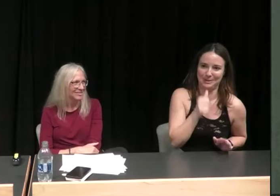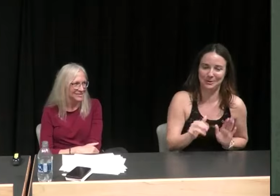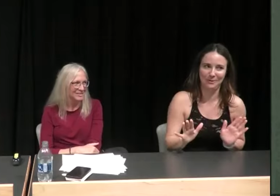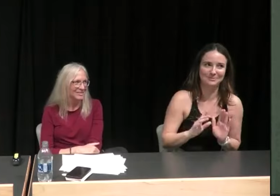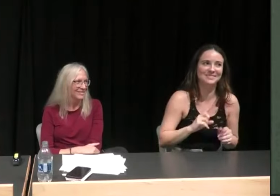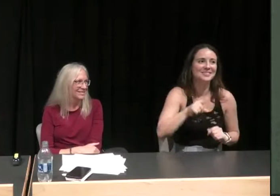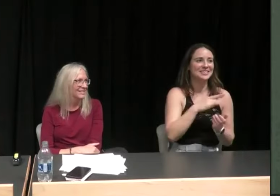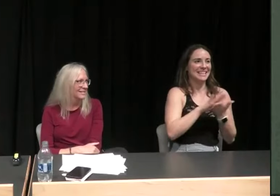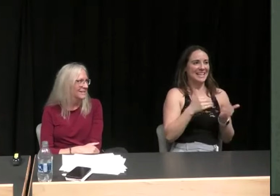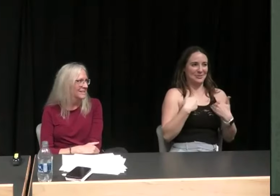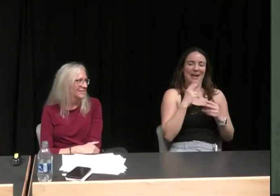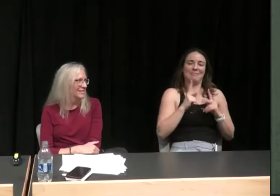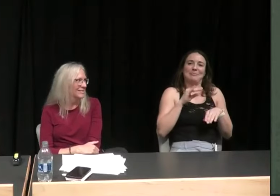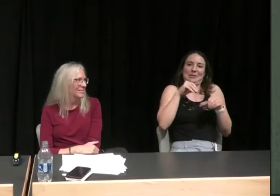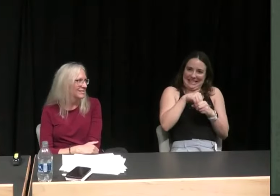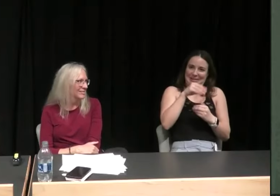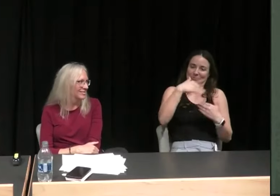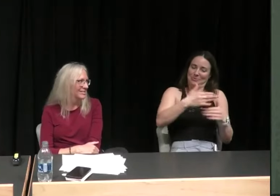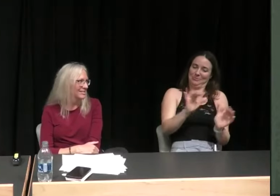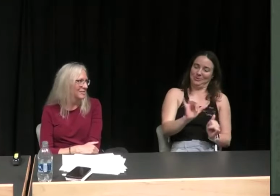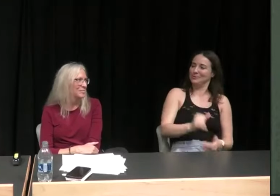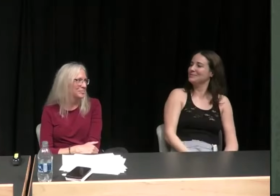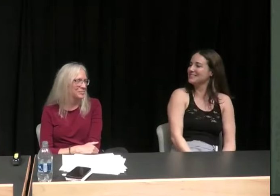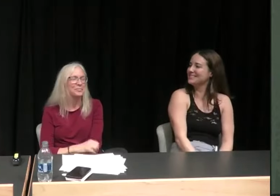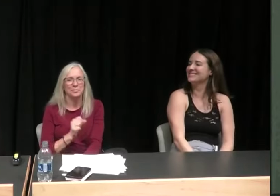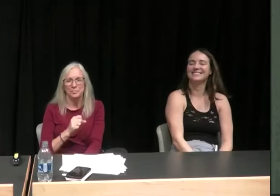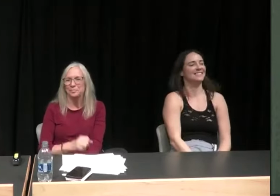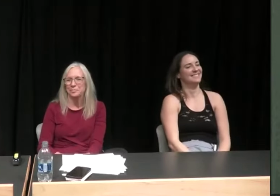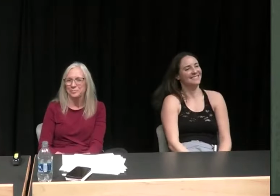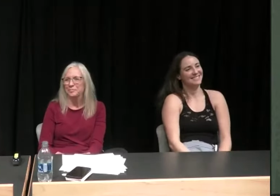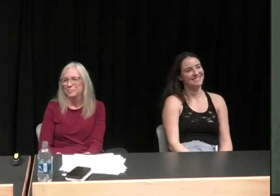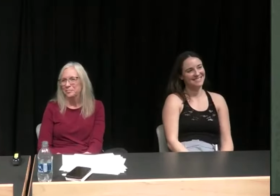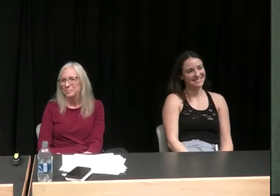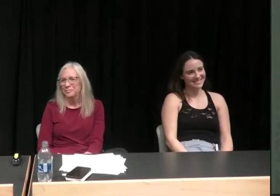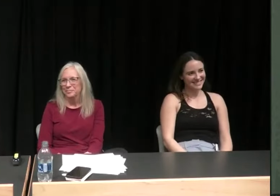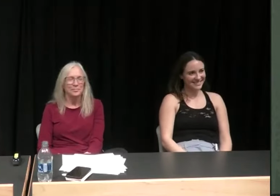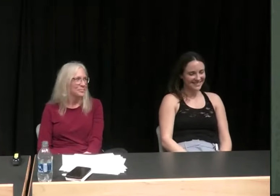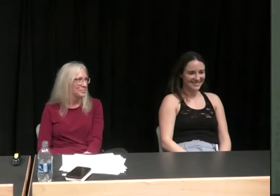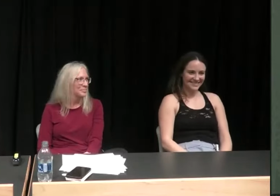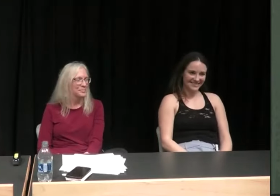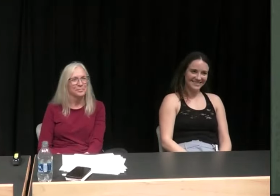to those that participated on Zoom thank you for being there as well but it's great to see friendly